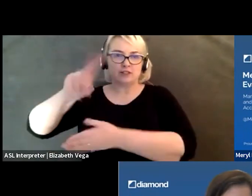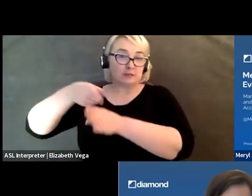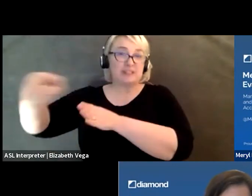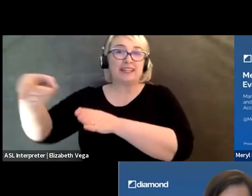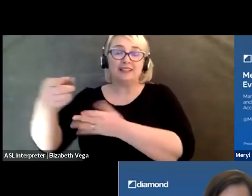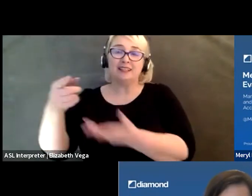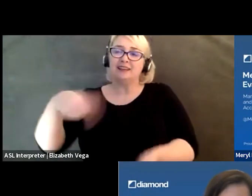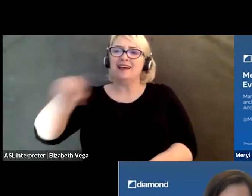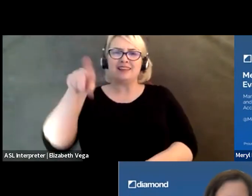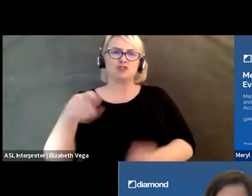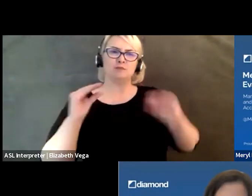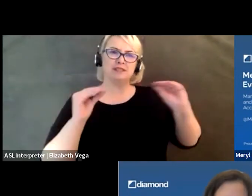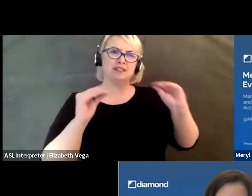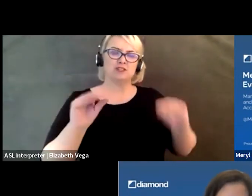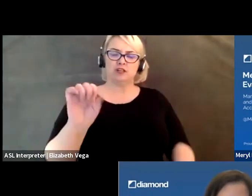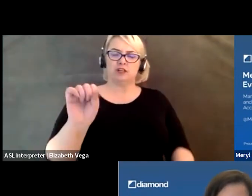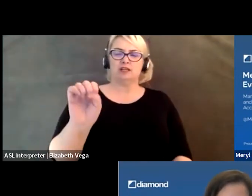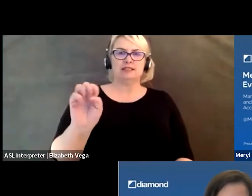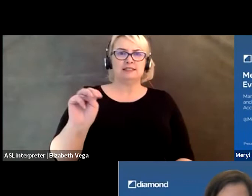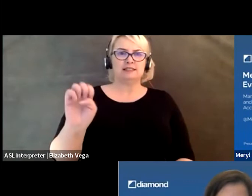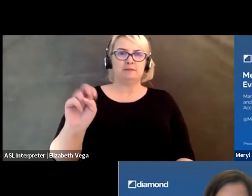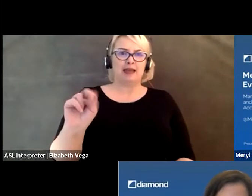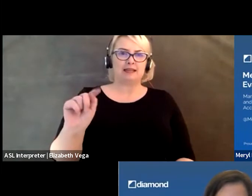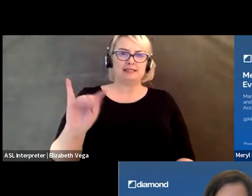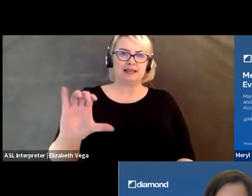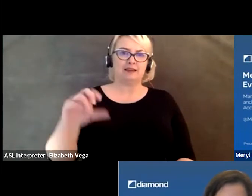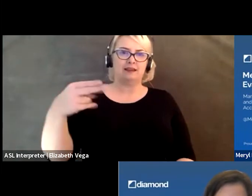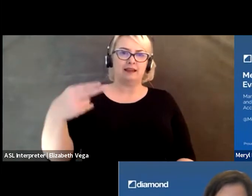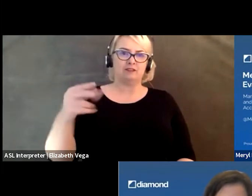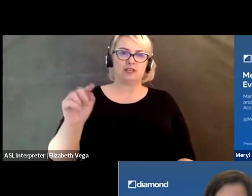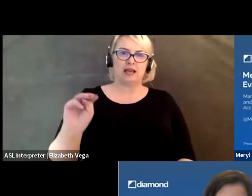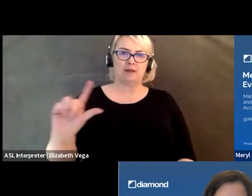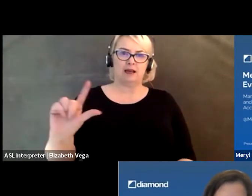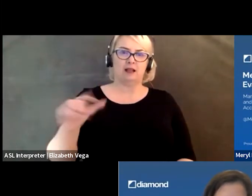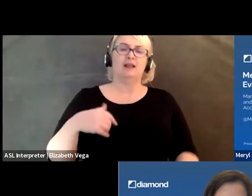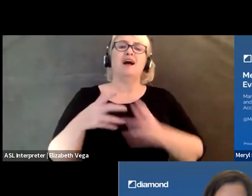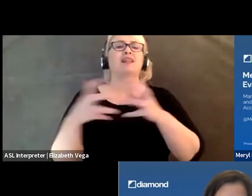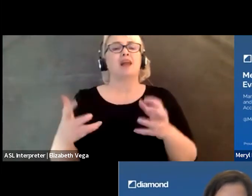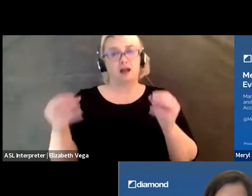should be teaching semantic HTML a lot more and including accessibility in